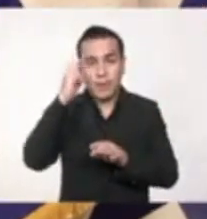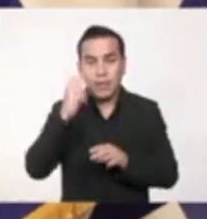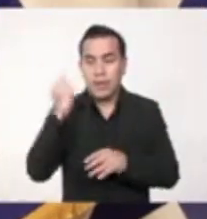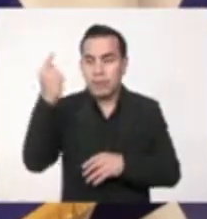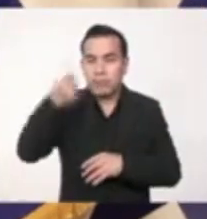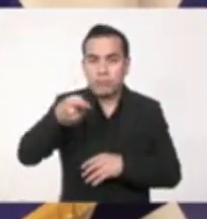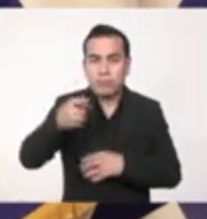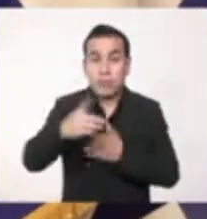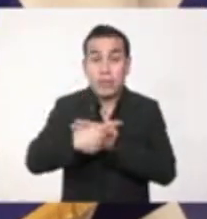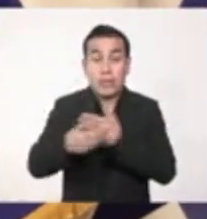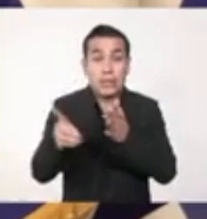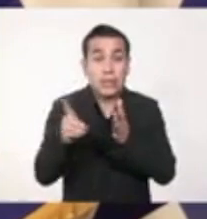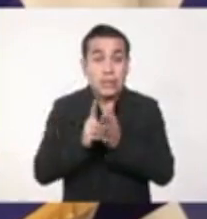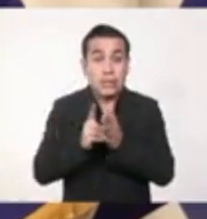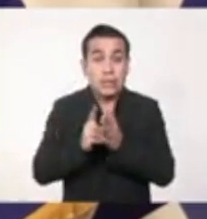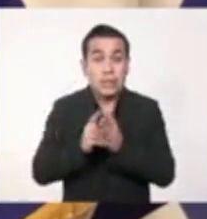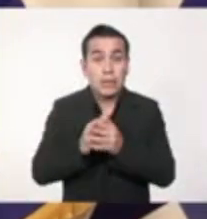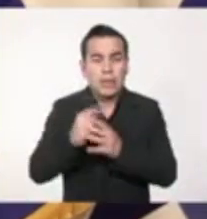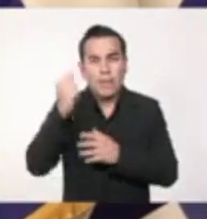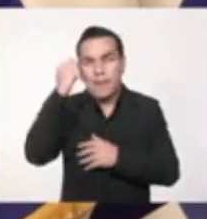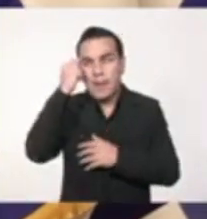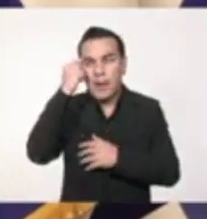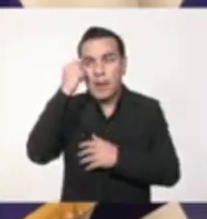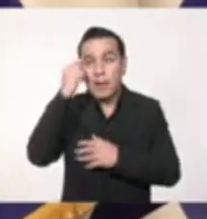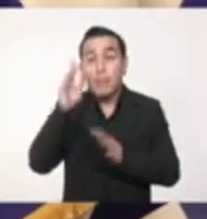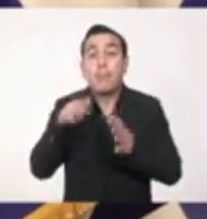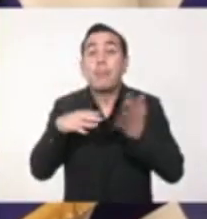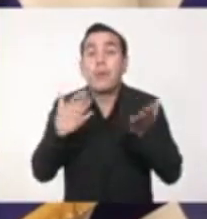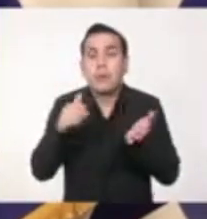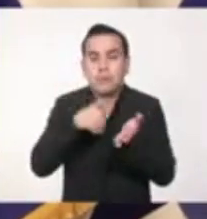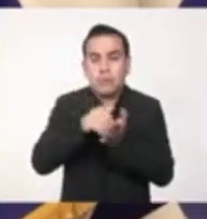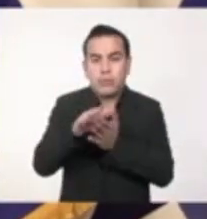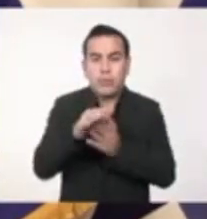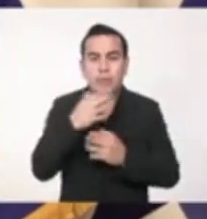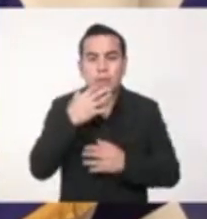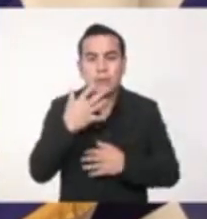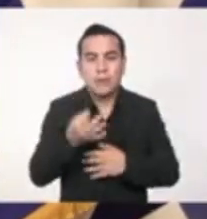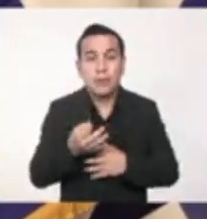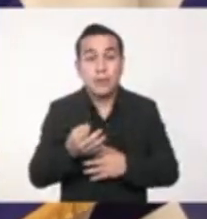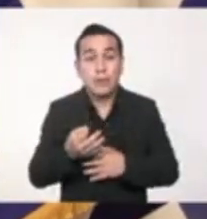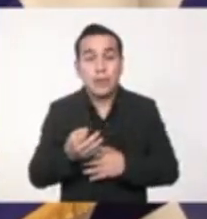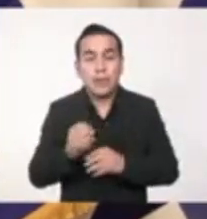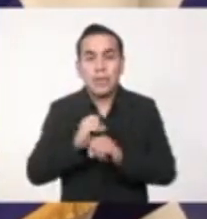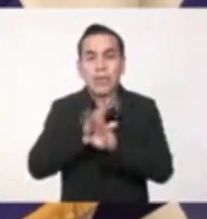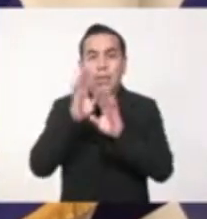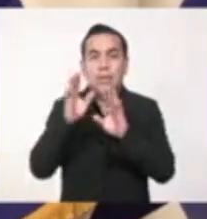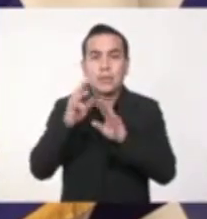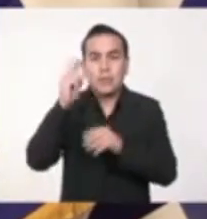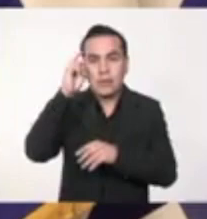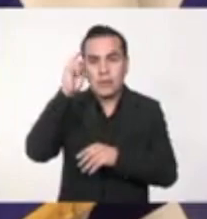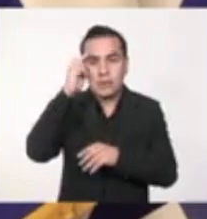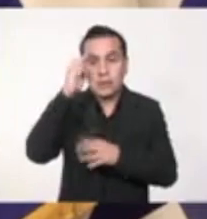reason for their removal, they can not remove them because they stuck out his tongue, they have to dismiss him for reasons